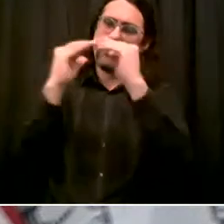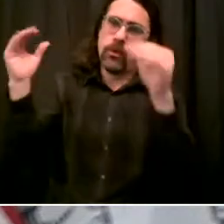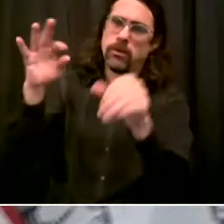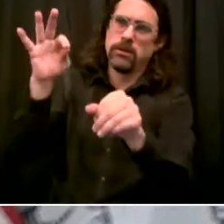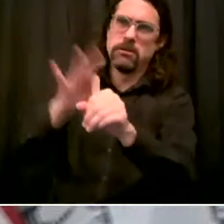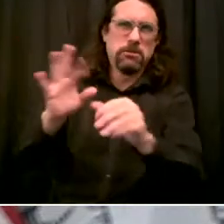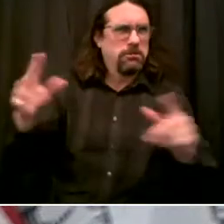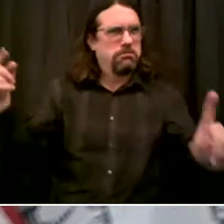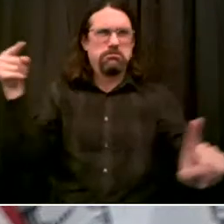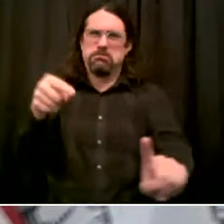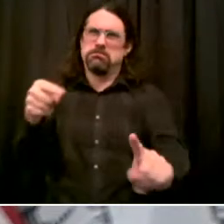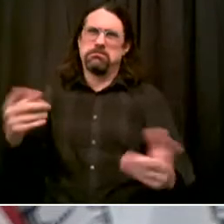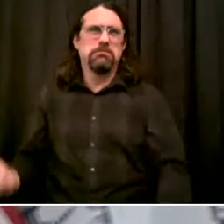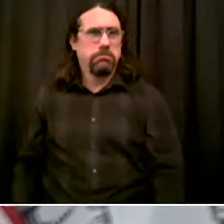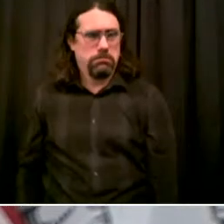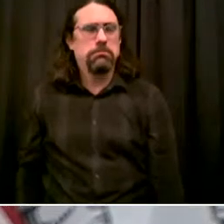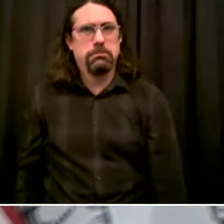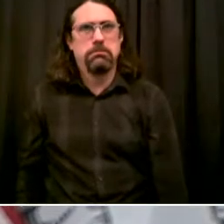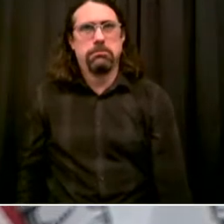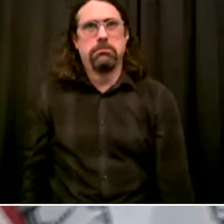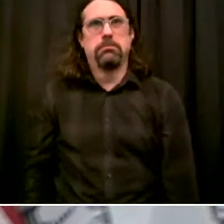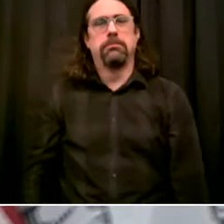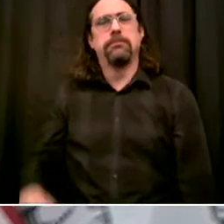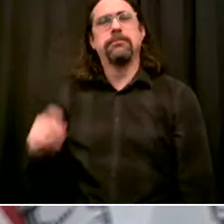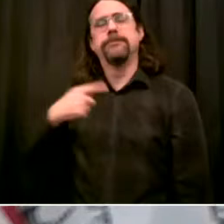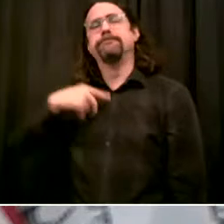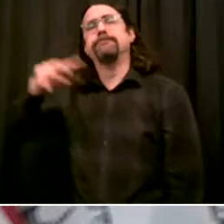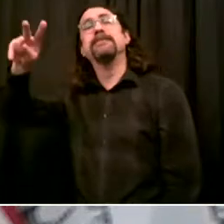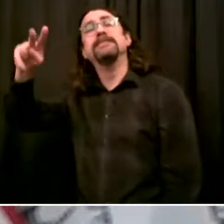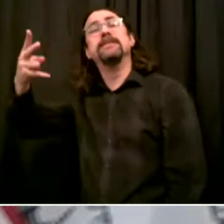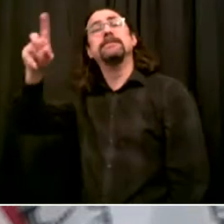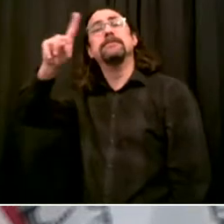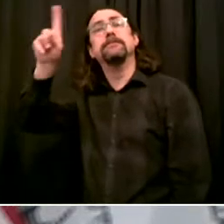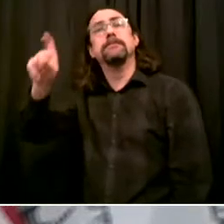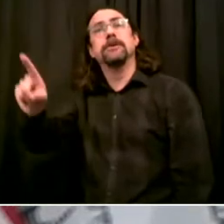MOVE ON. GO AHEAD MARCIA.